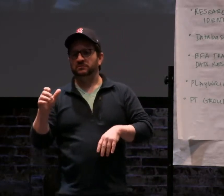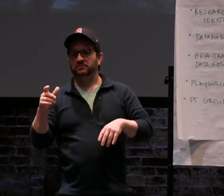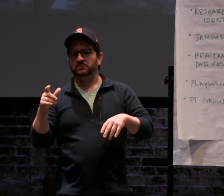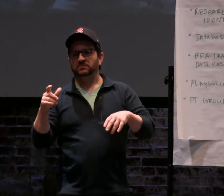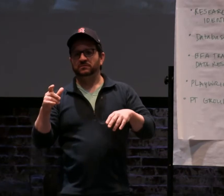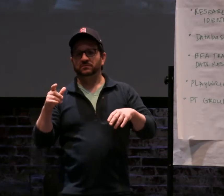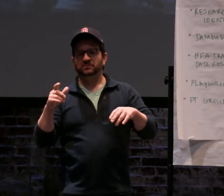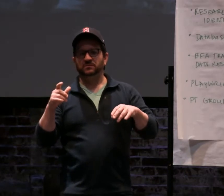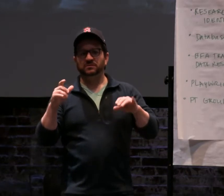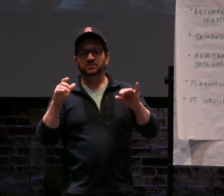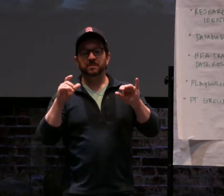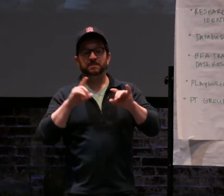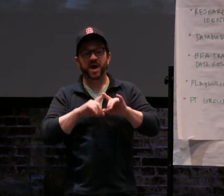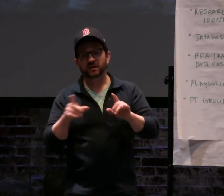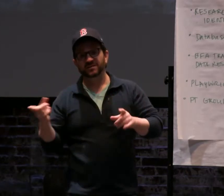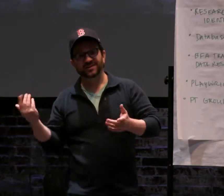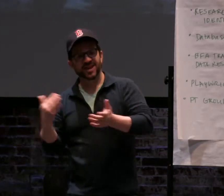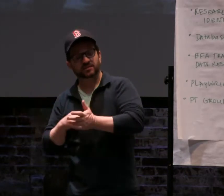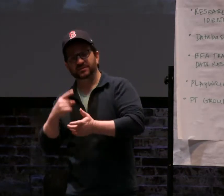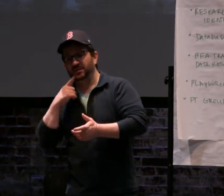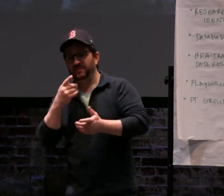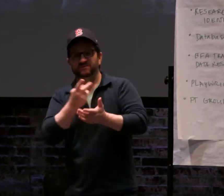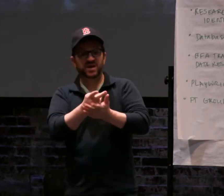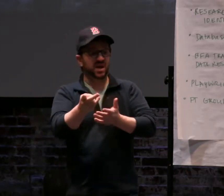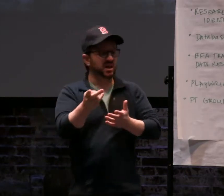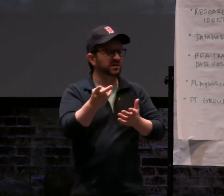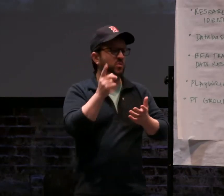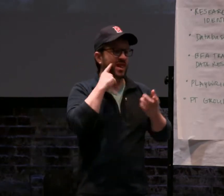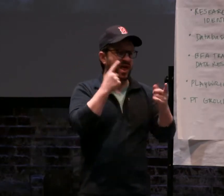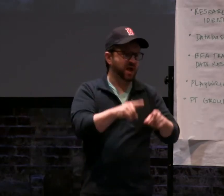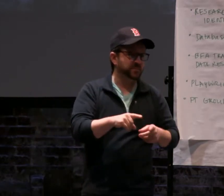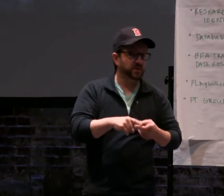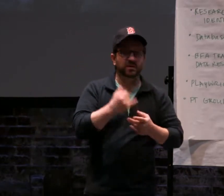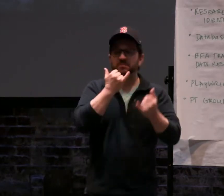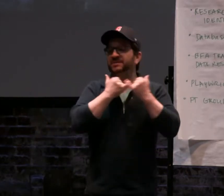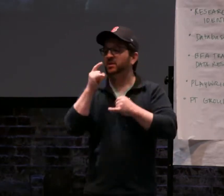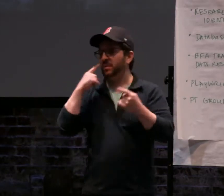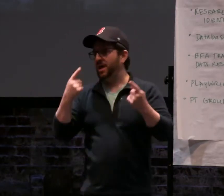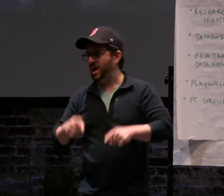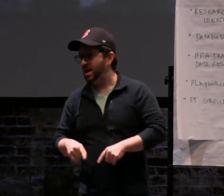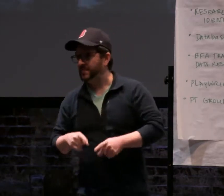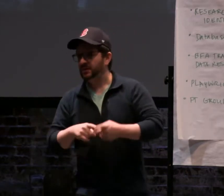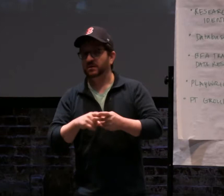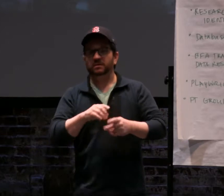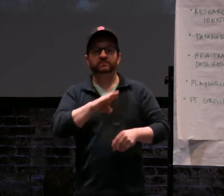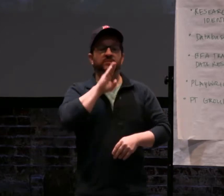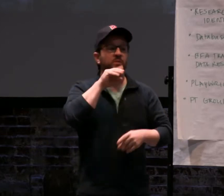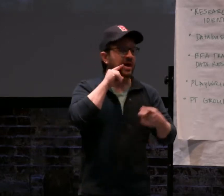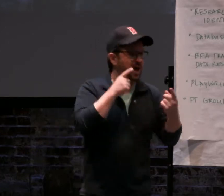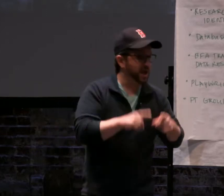This day is the day that deaf Theater History's game changed.